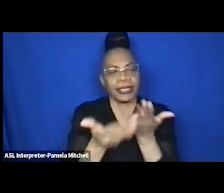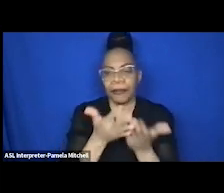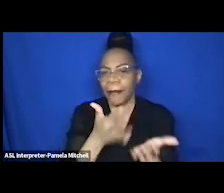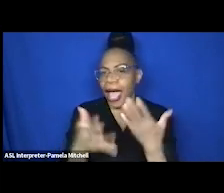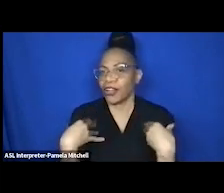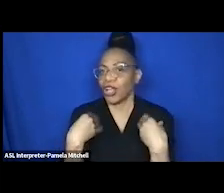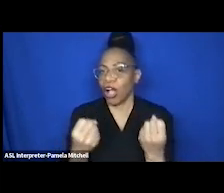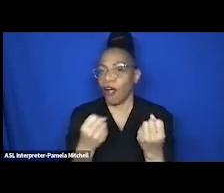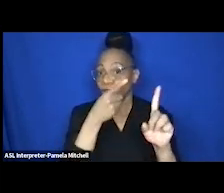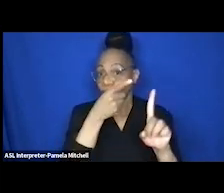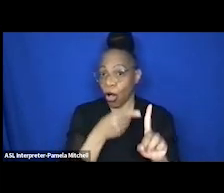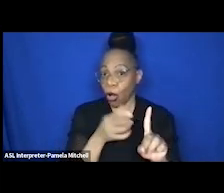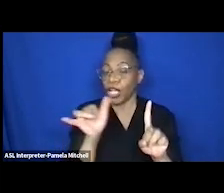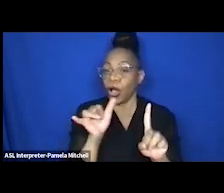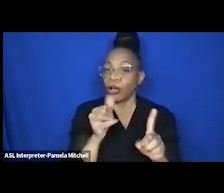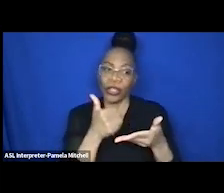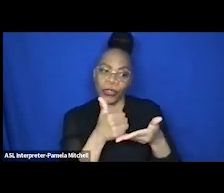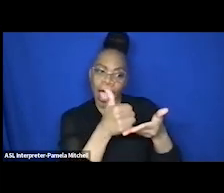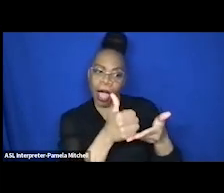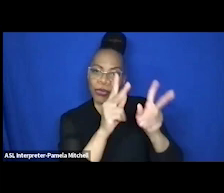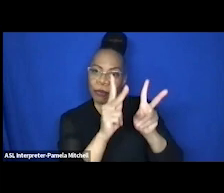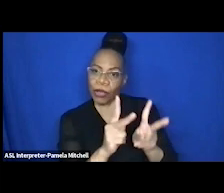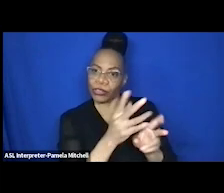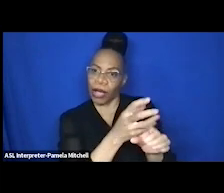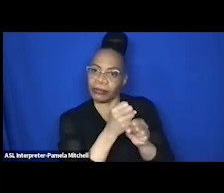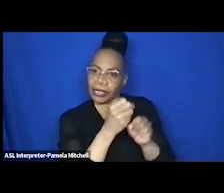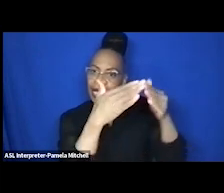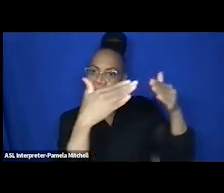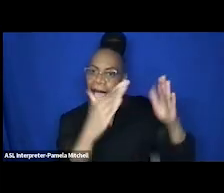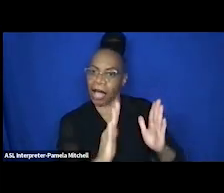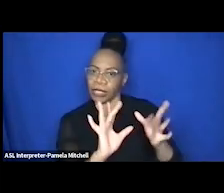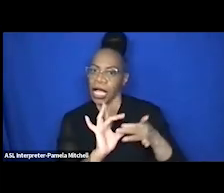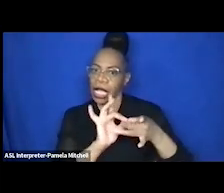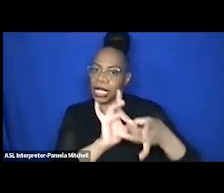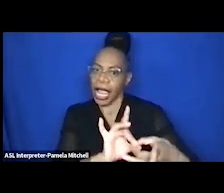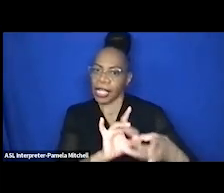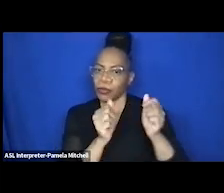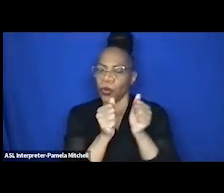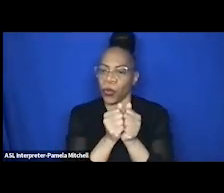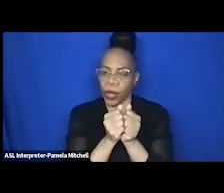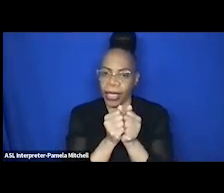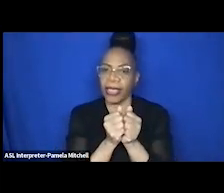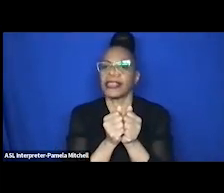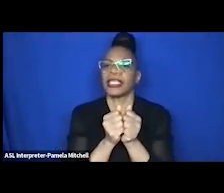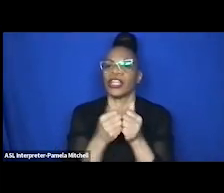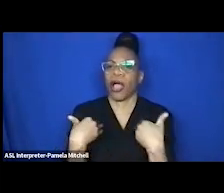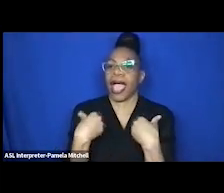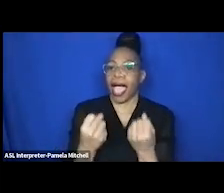But also to, of course, to help them be able to obtain affordable housing, to be able to connect them to, you know, health insurance benefits, right?